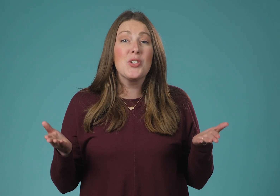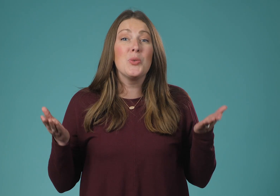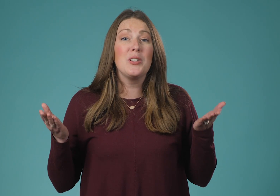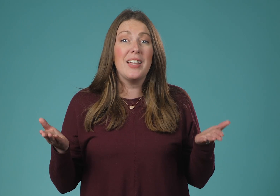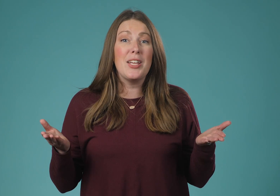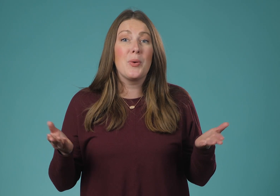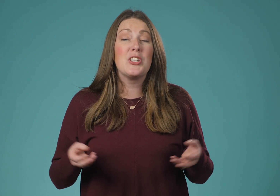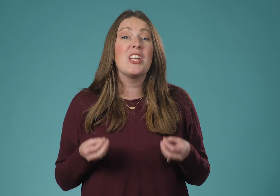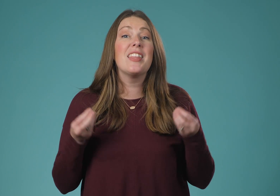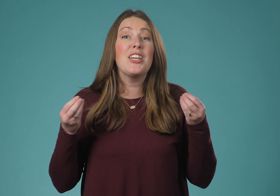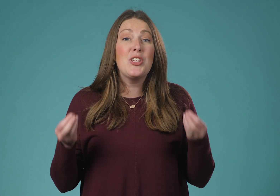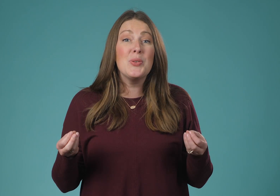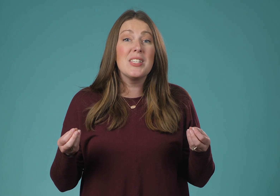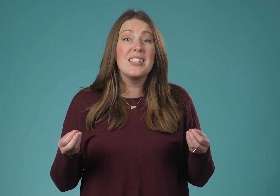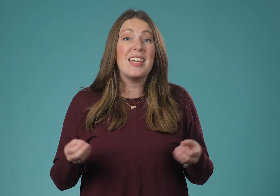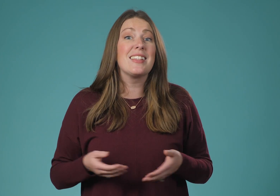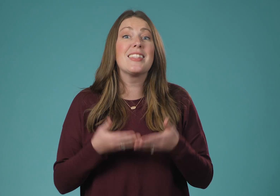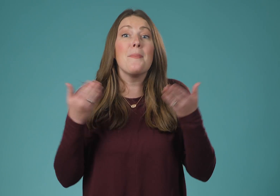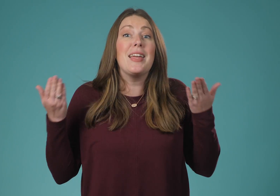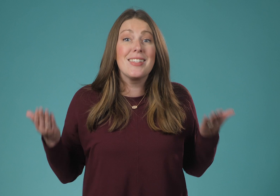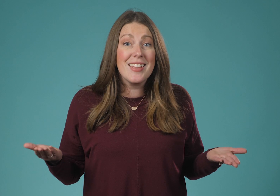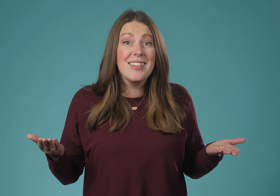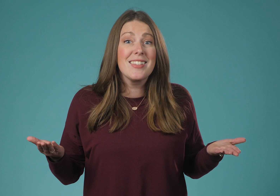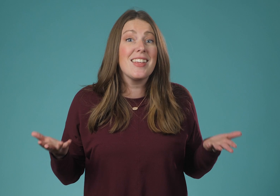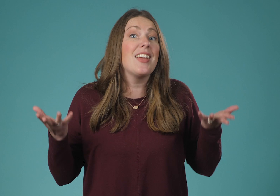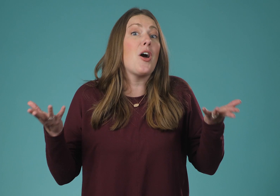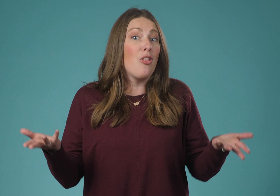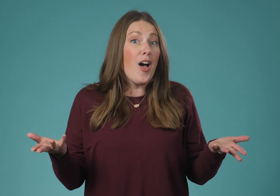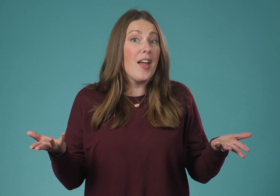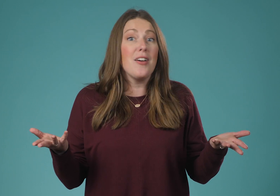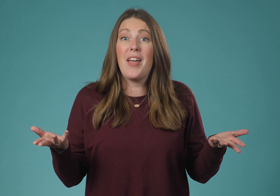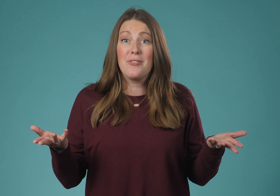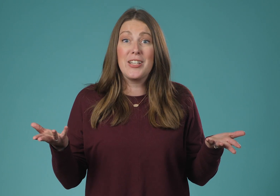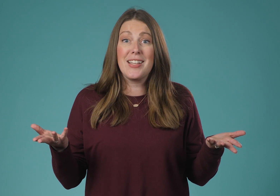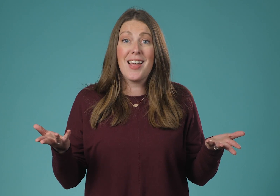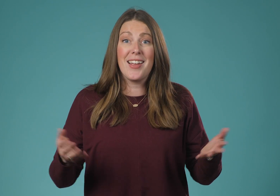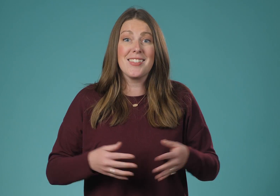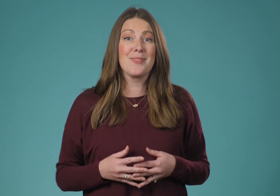visual language and that uses things that make sense in a lot of everyday signs.